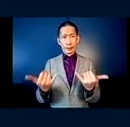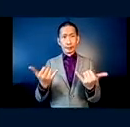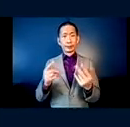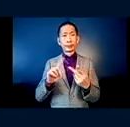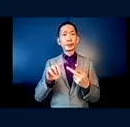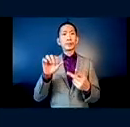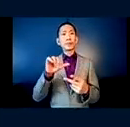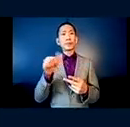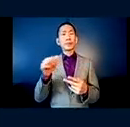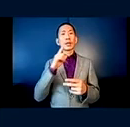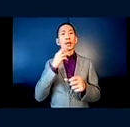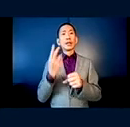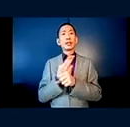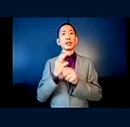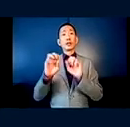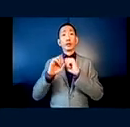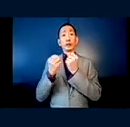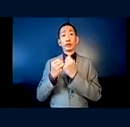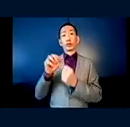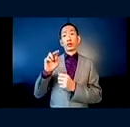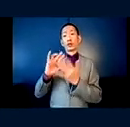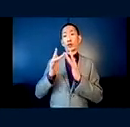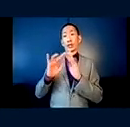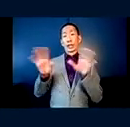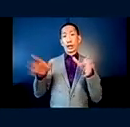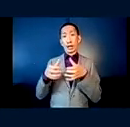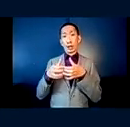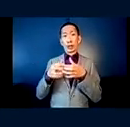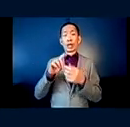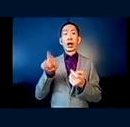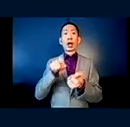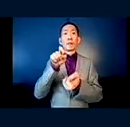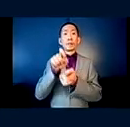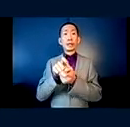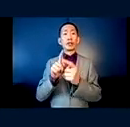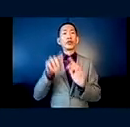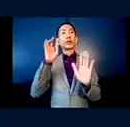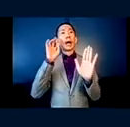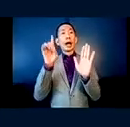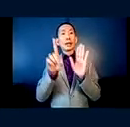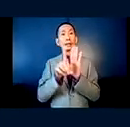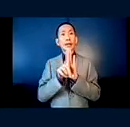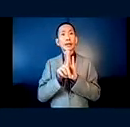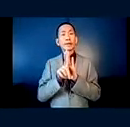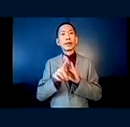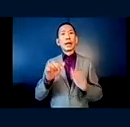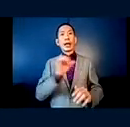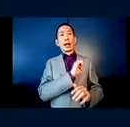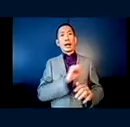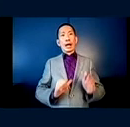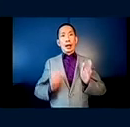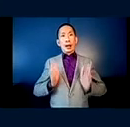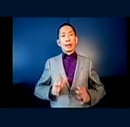COMMON PRACTICE EVERYWHERE. THE OTHER IS TO USE SOCIAL NETWORK, AND IN PARTICULAR TO